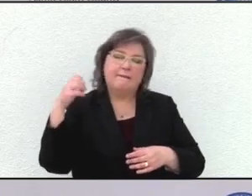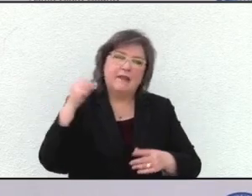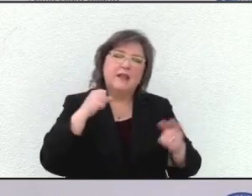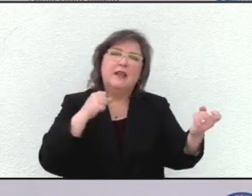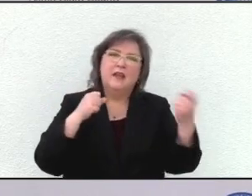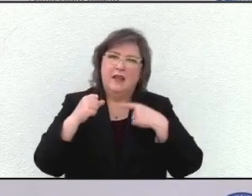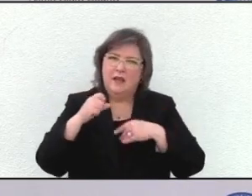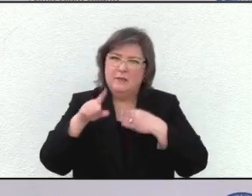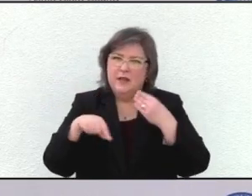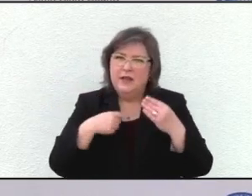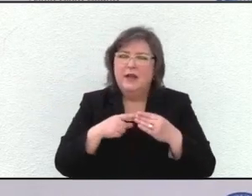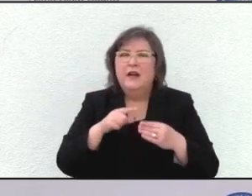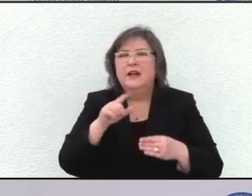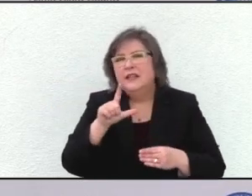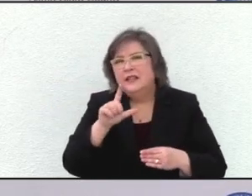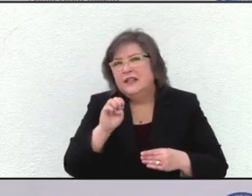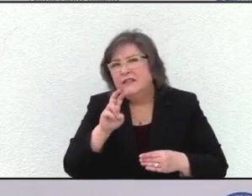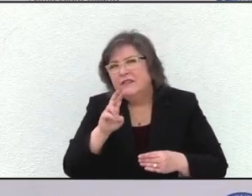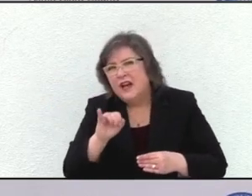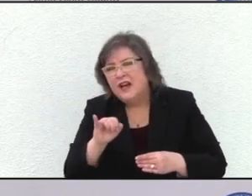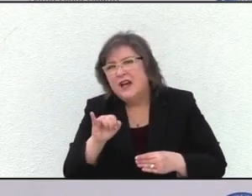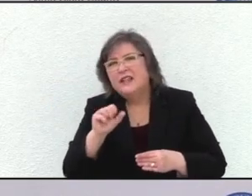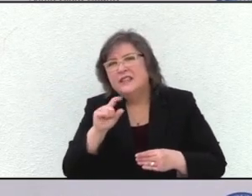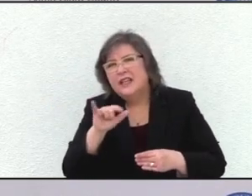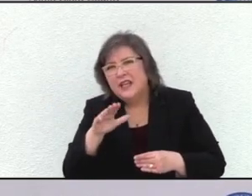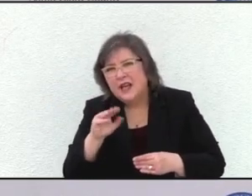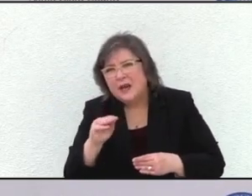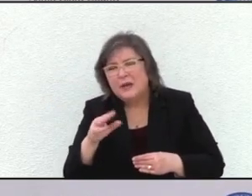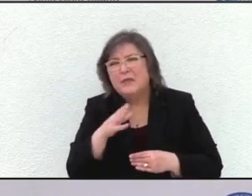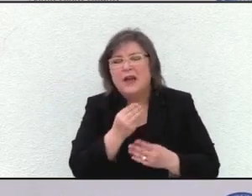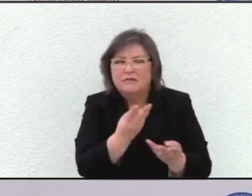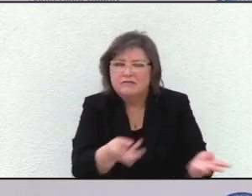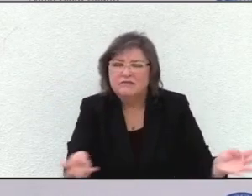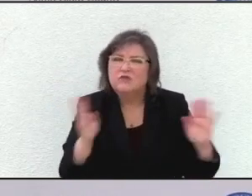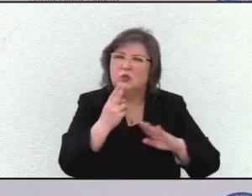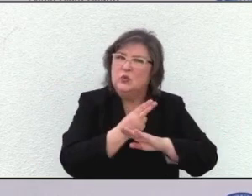earlier about putting together a committee to focus on uh health and safety protocols